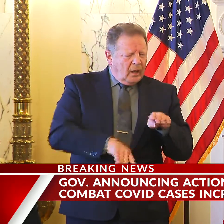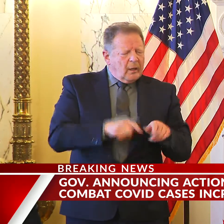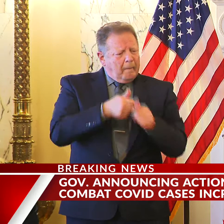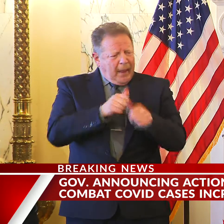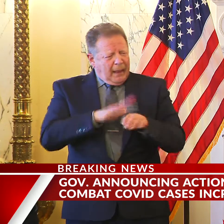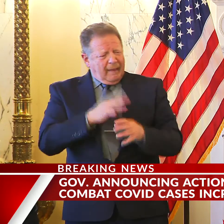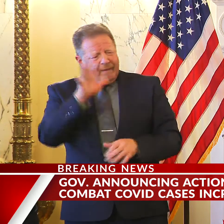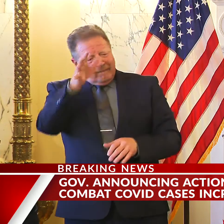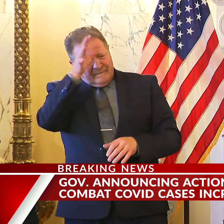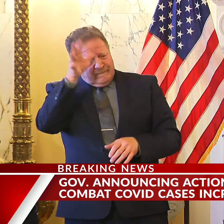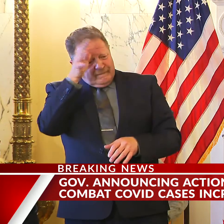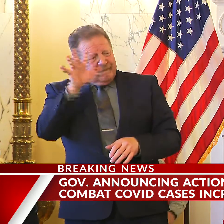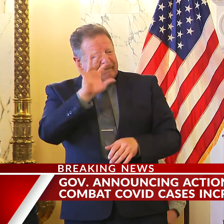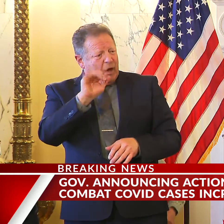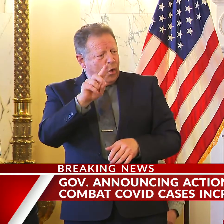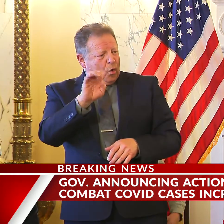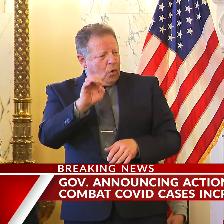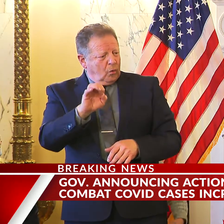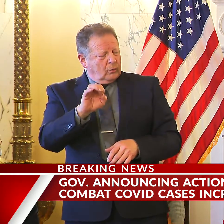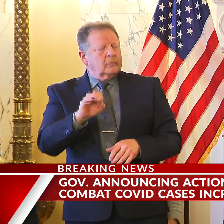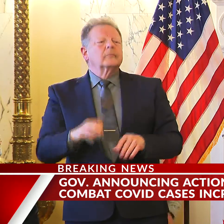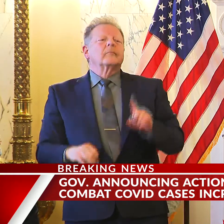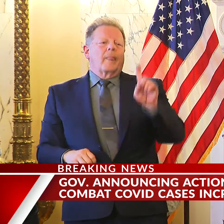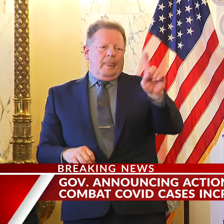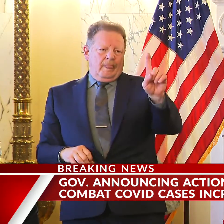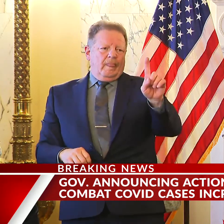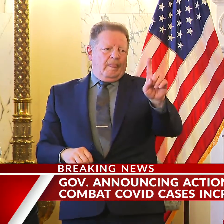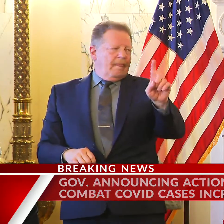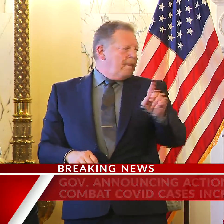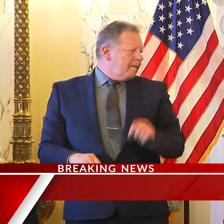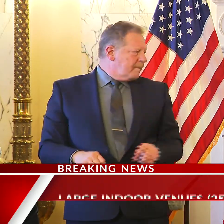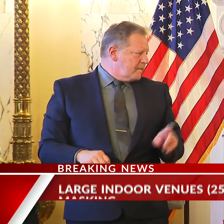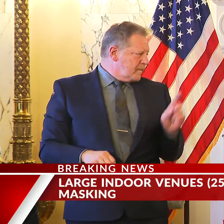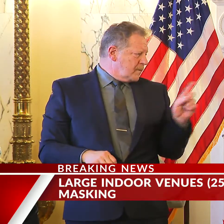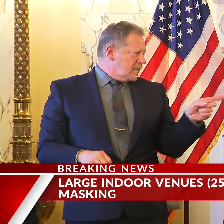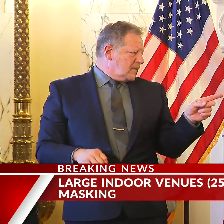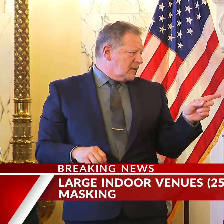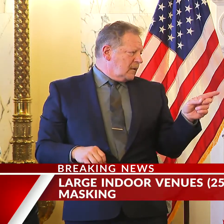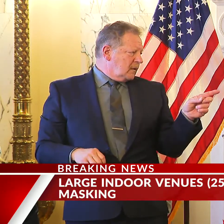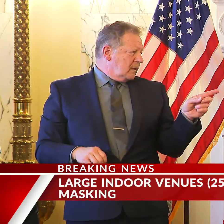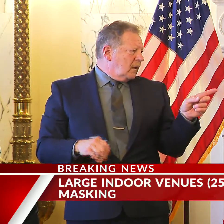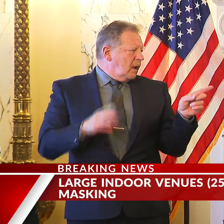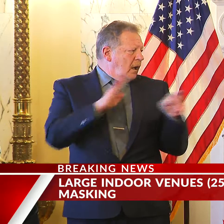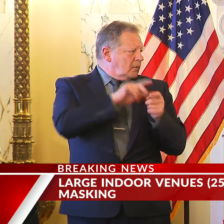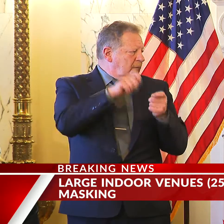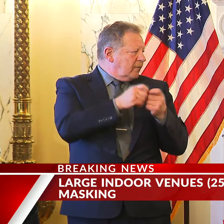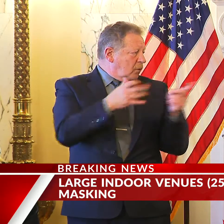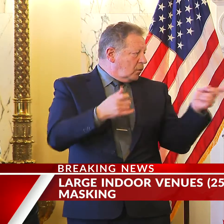QUICKLY ON CAPACITY IS THAT THE NUMBER OF PEOPLE IN A ROOM